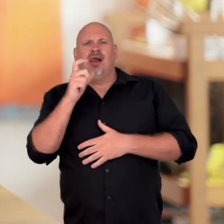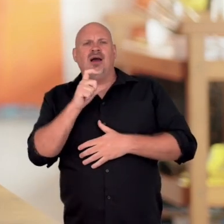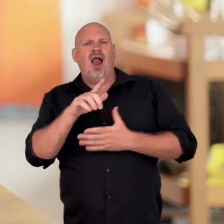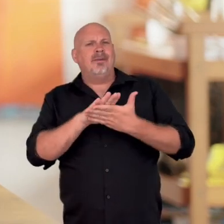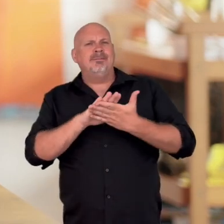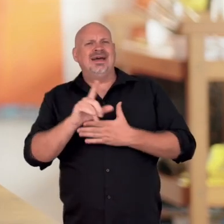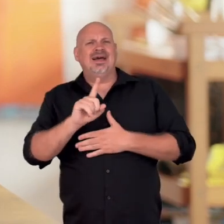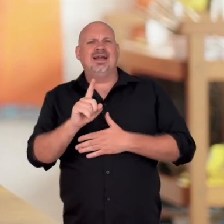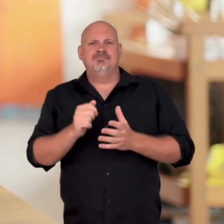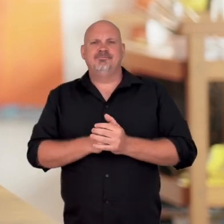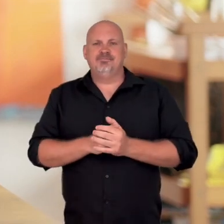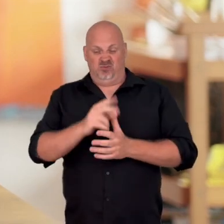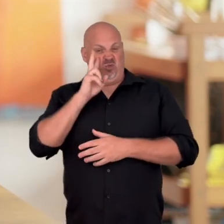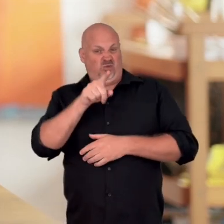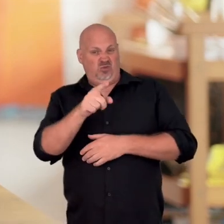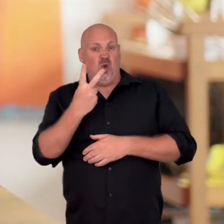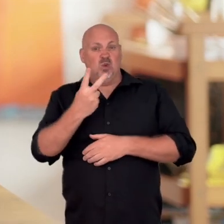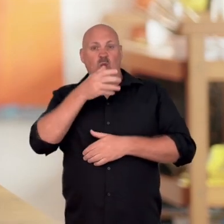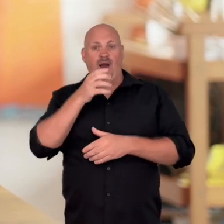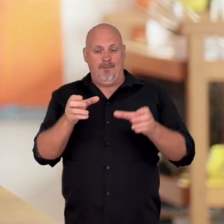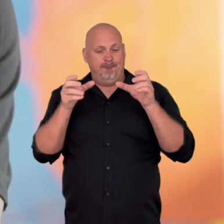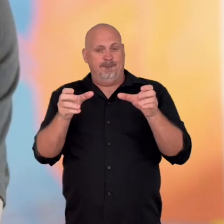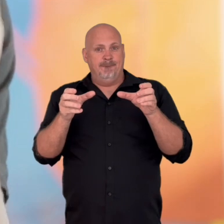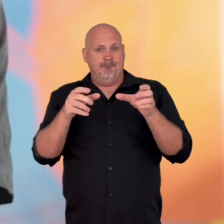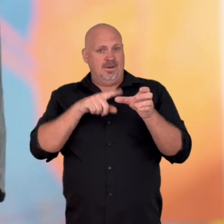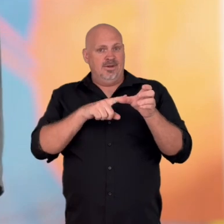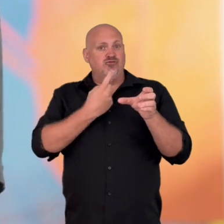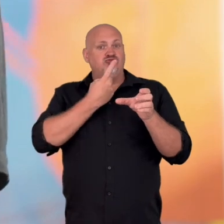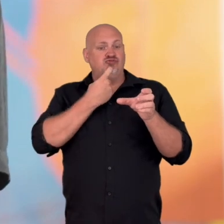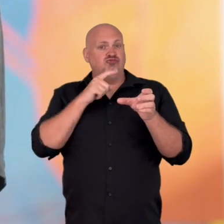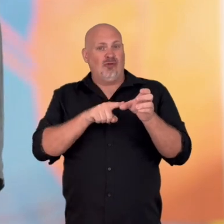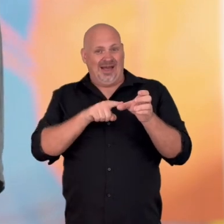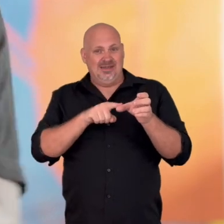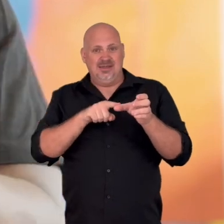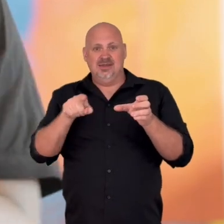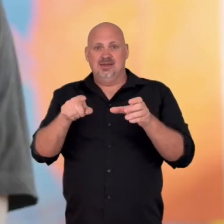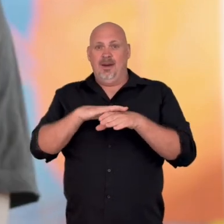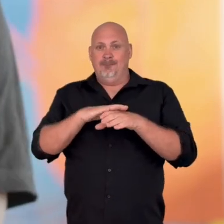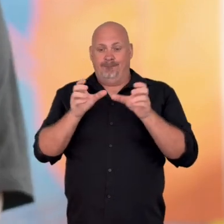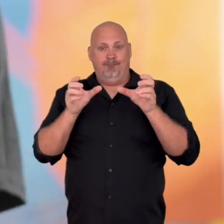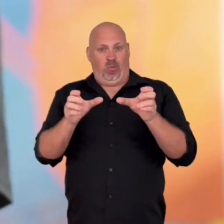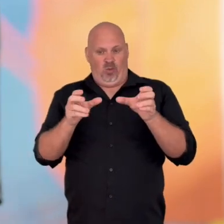you have the red cup and you have the blue cup and they're very distinguishable distinguishable right